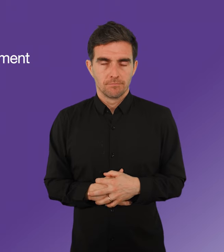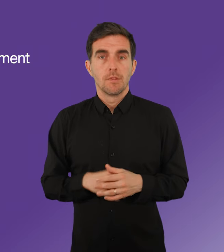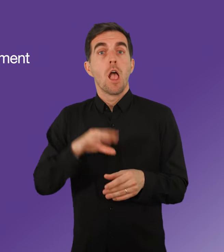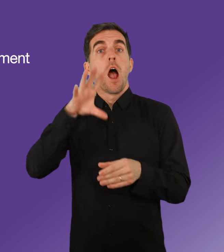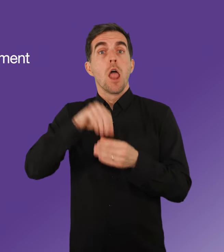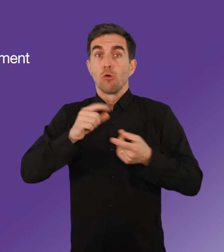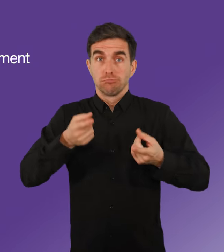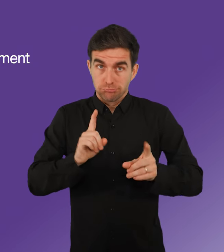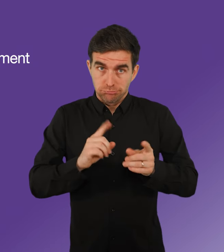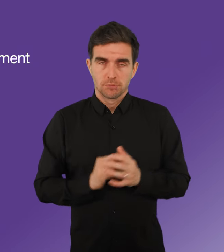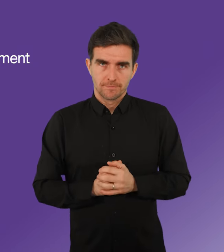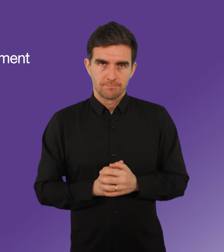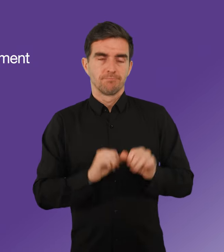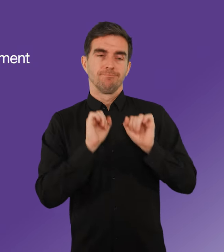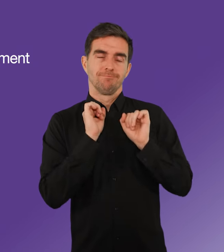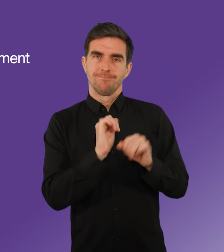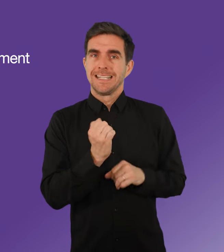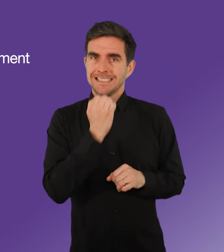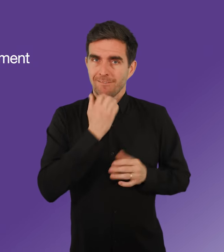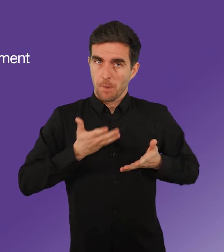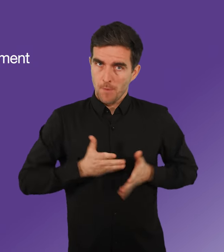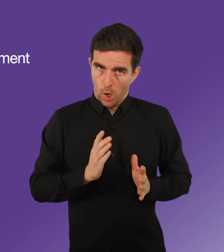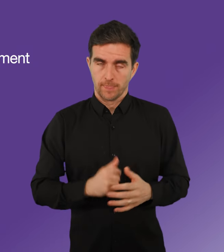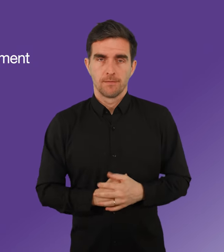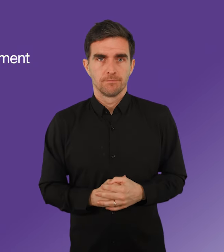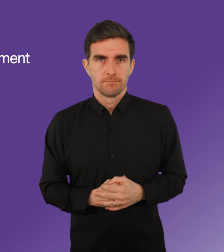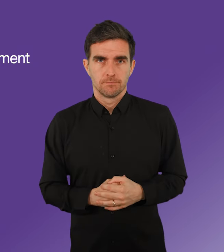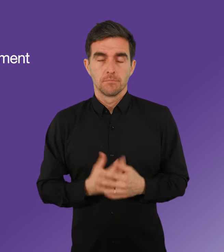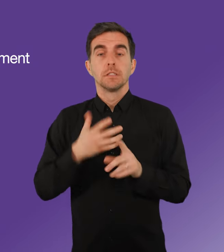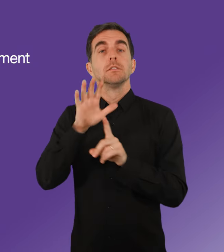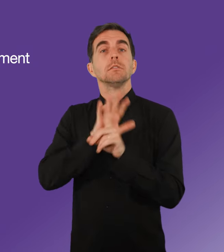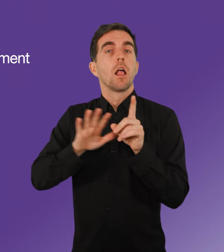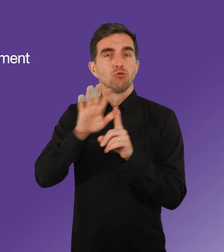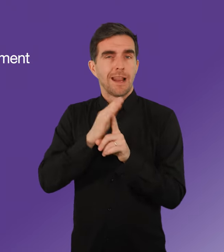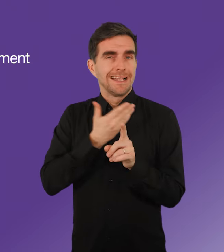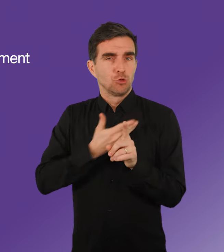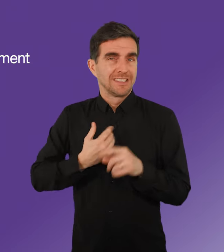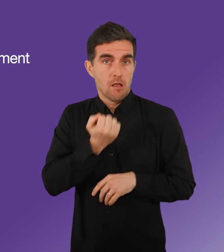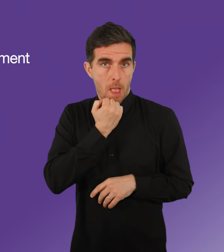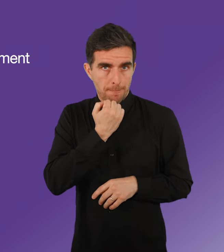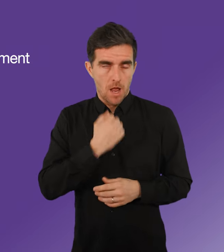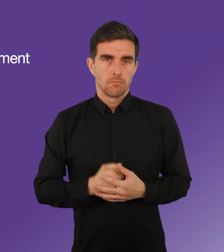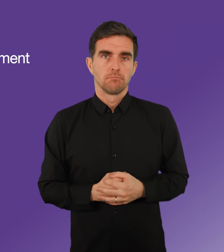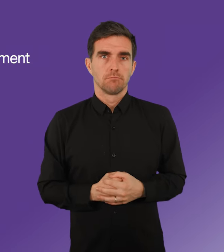This includes their: • Date of birth • National Insurance number